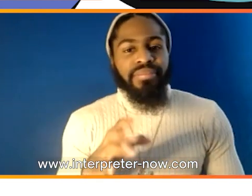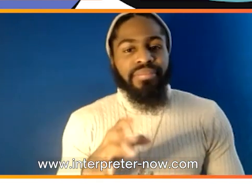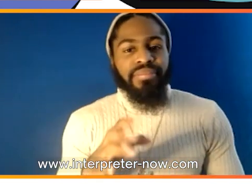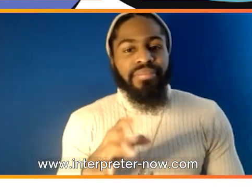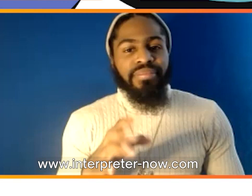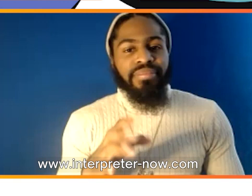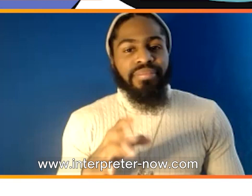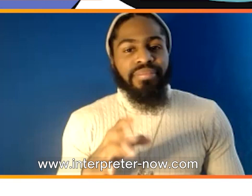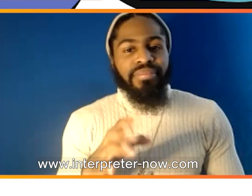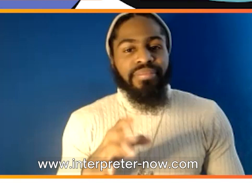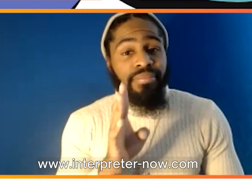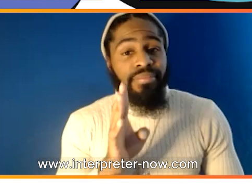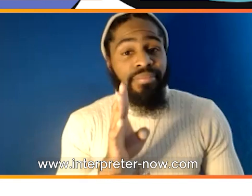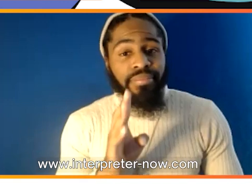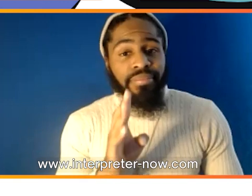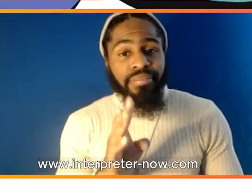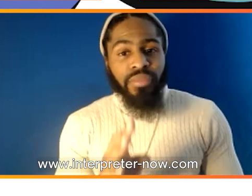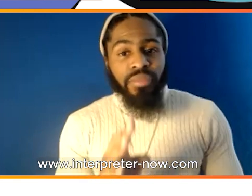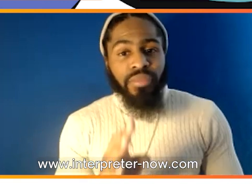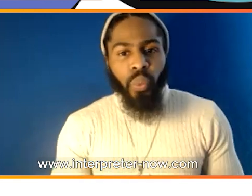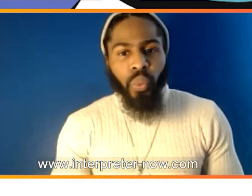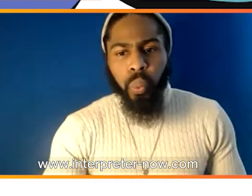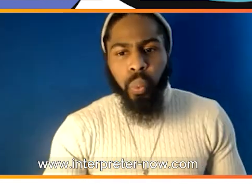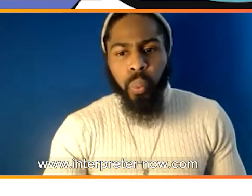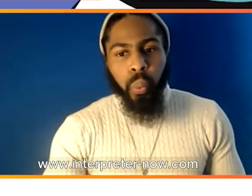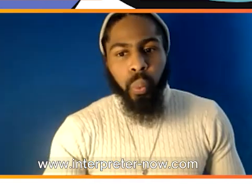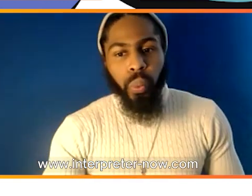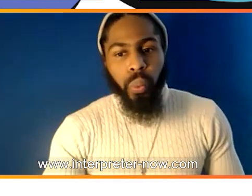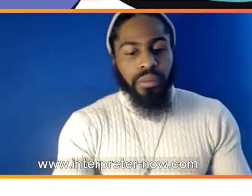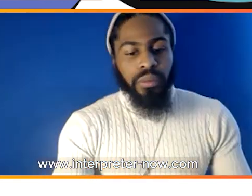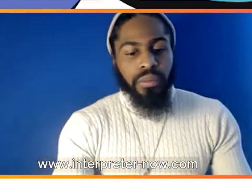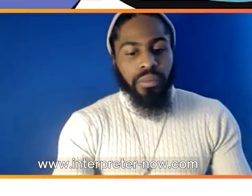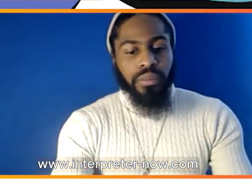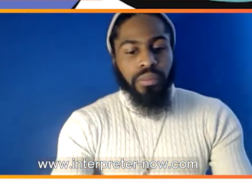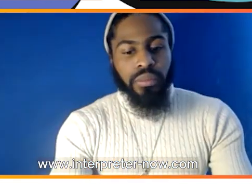something. I've talked about organizations that have all this stuff on the runway, and